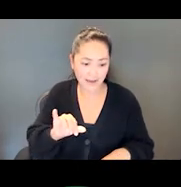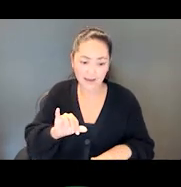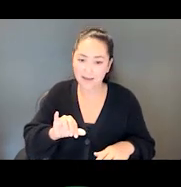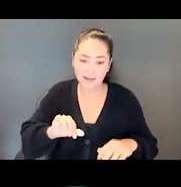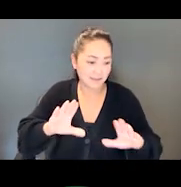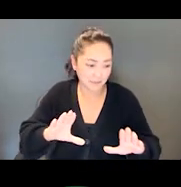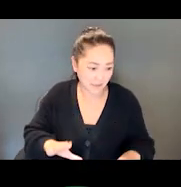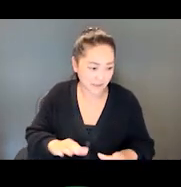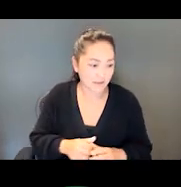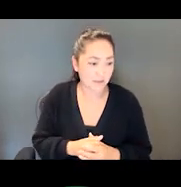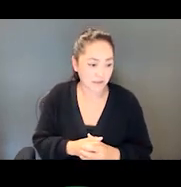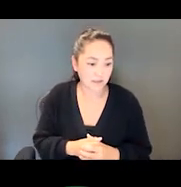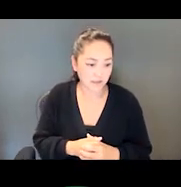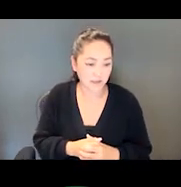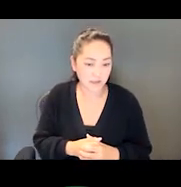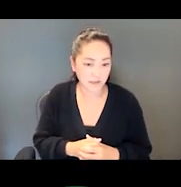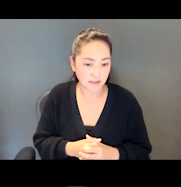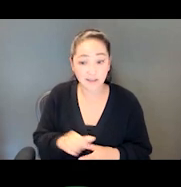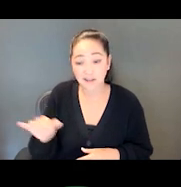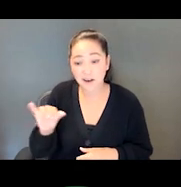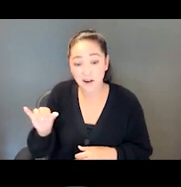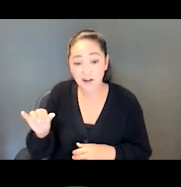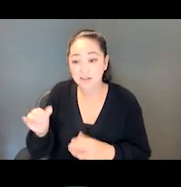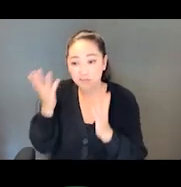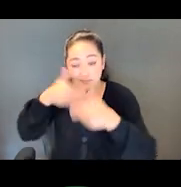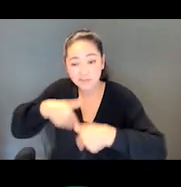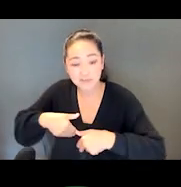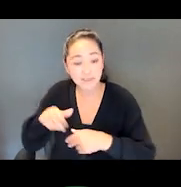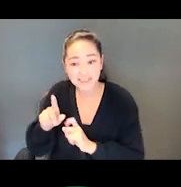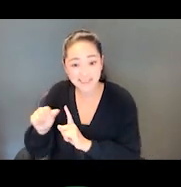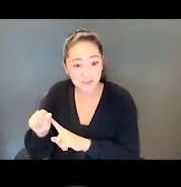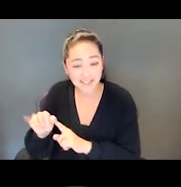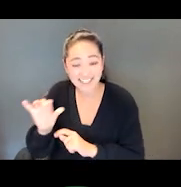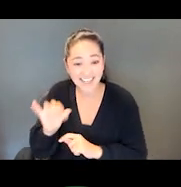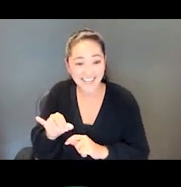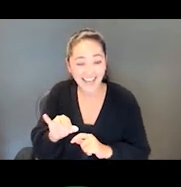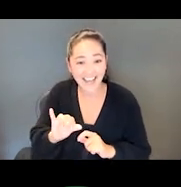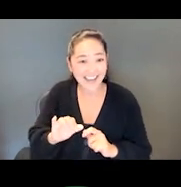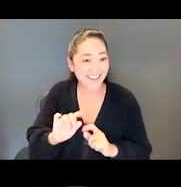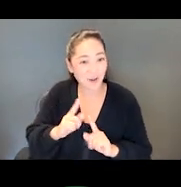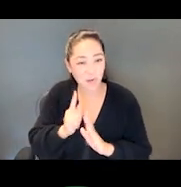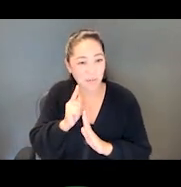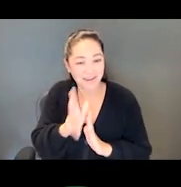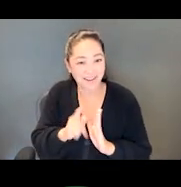much. Just, it as a new way to think about, how do we talk about all the different possible.